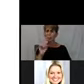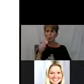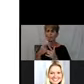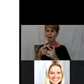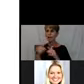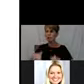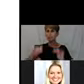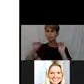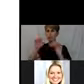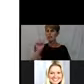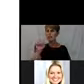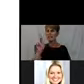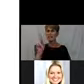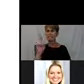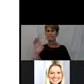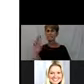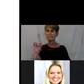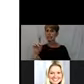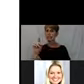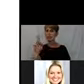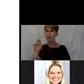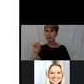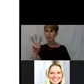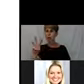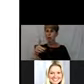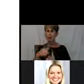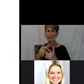And didn't find stable housing until his mid 20s